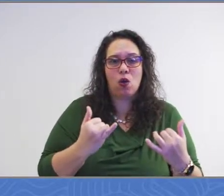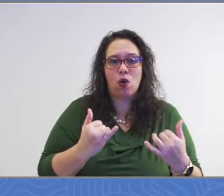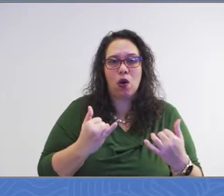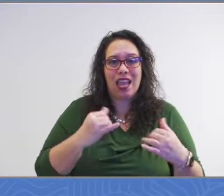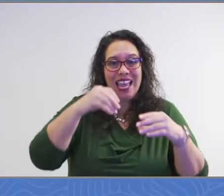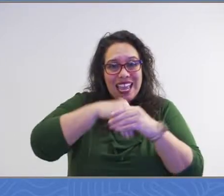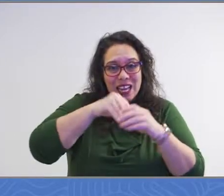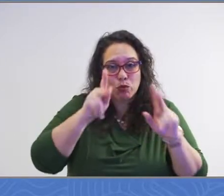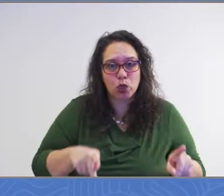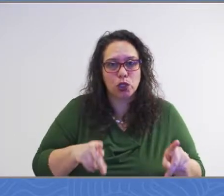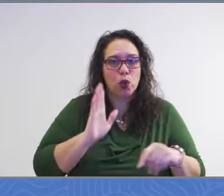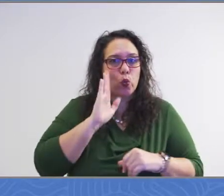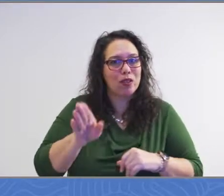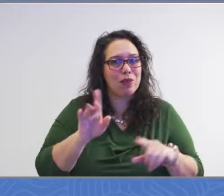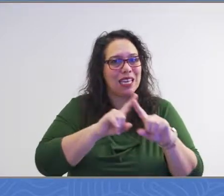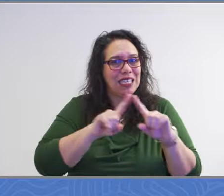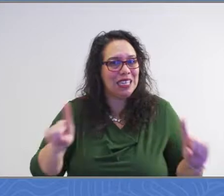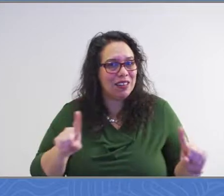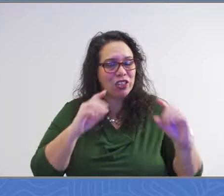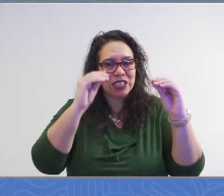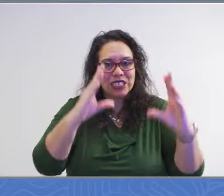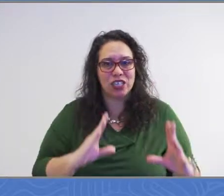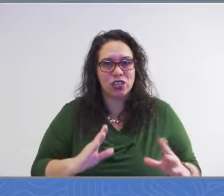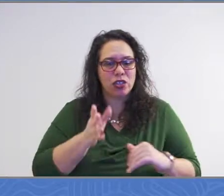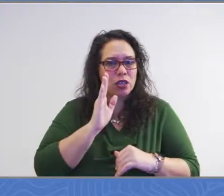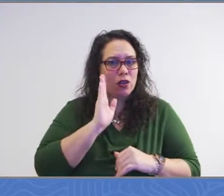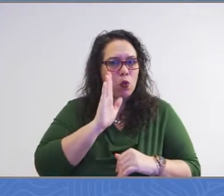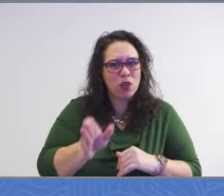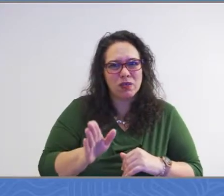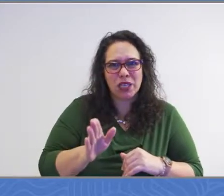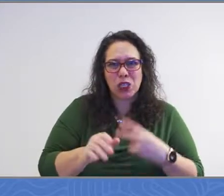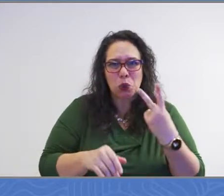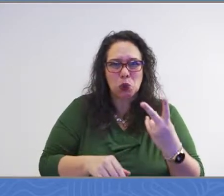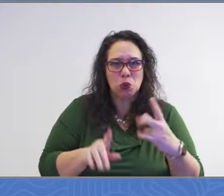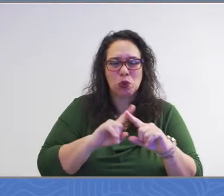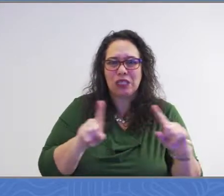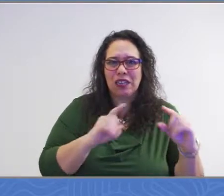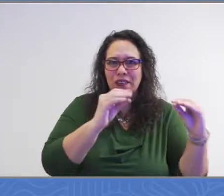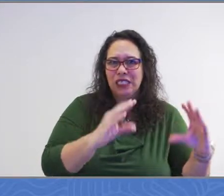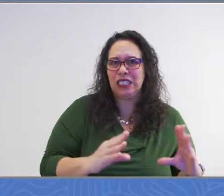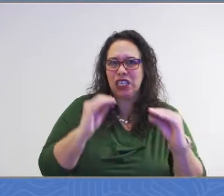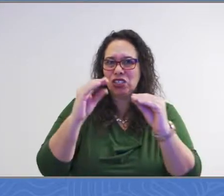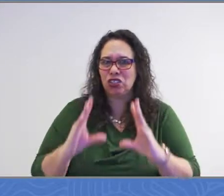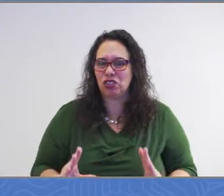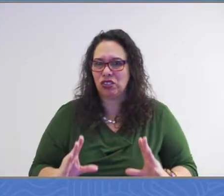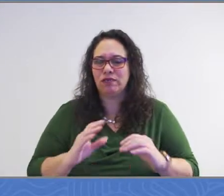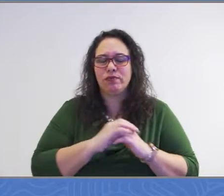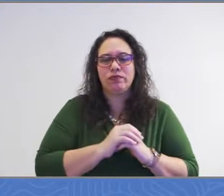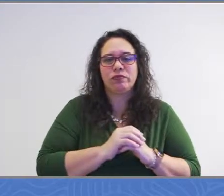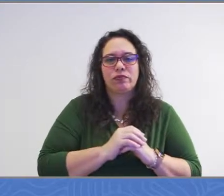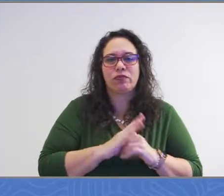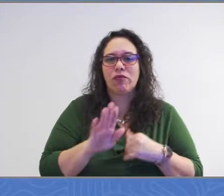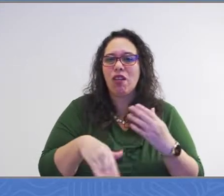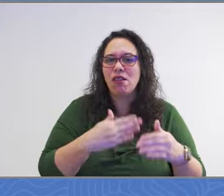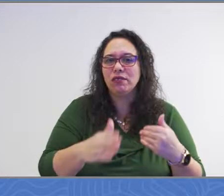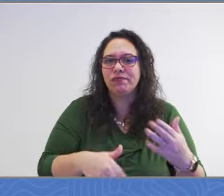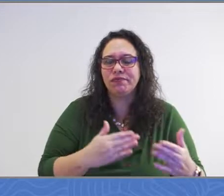which will come from two teachers from Buffum and one long-term sub. At the domino is set to Buffum class